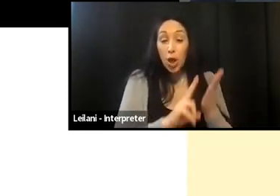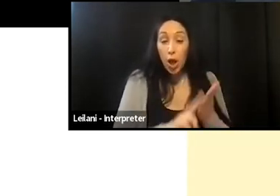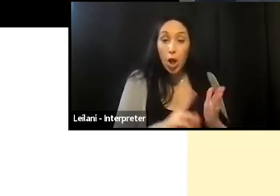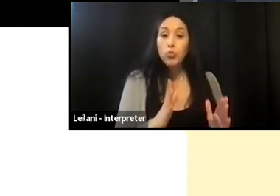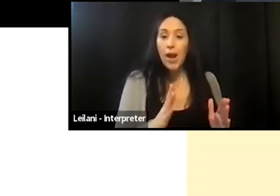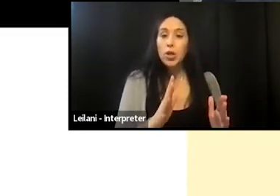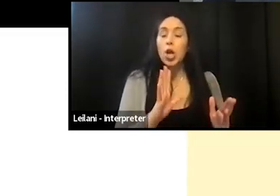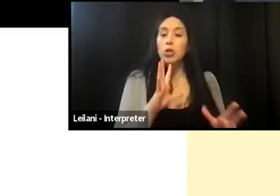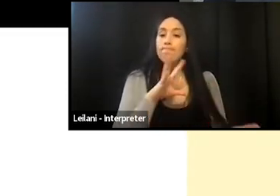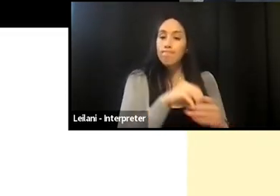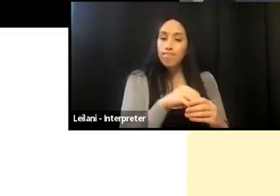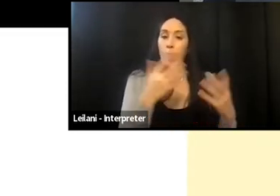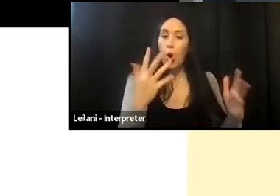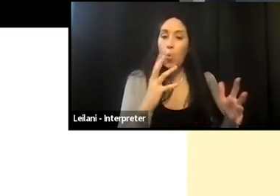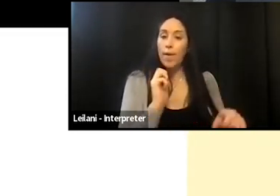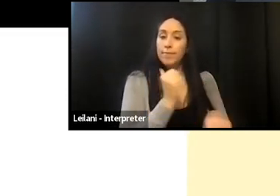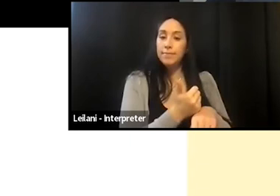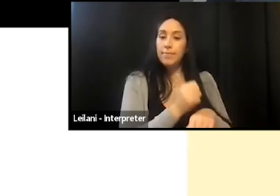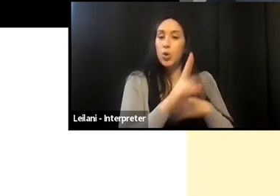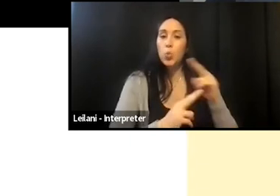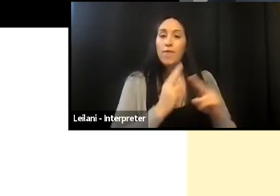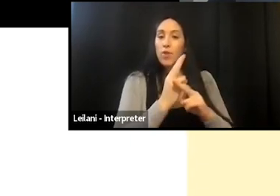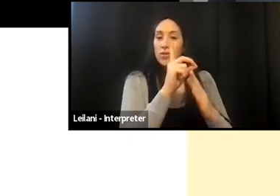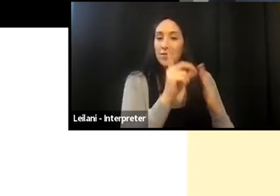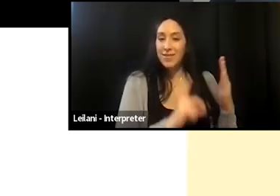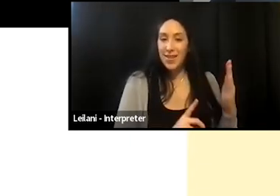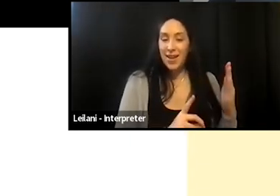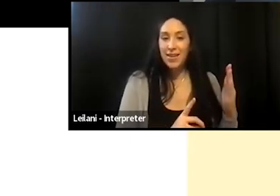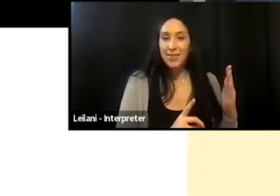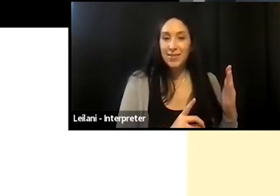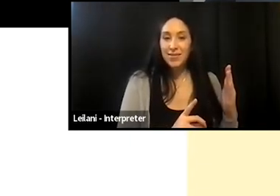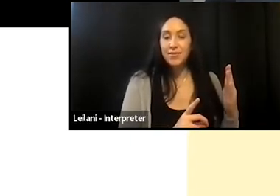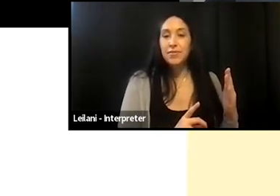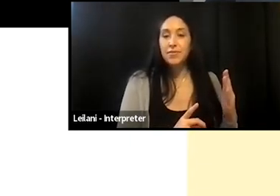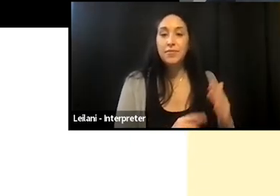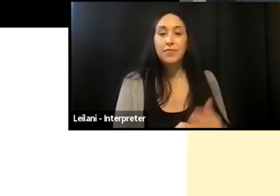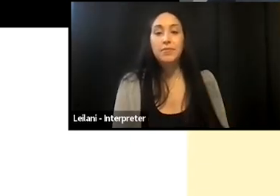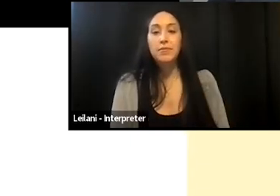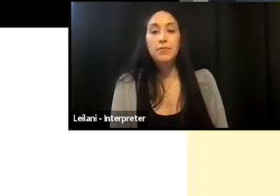incorporated into their product design, given priority to ensure that our older adults